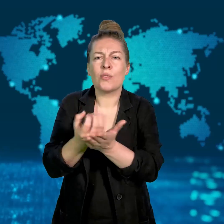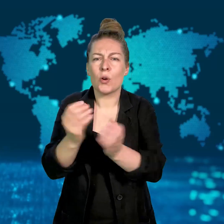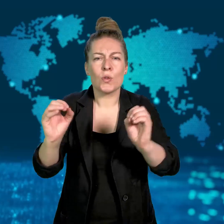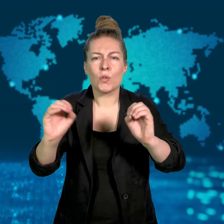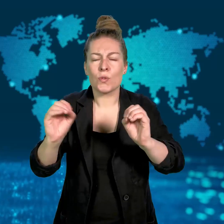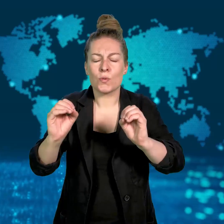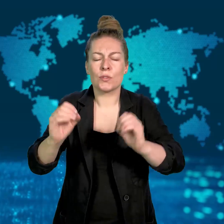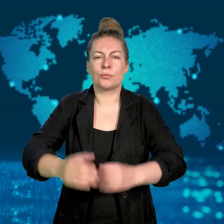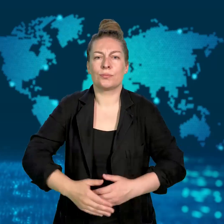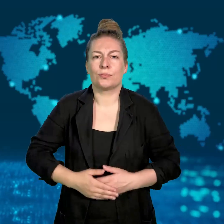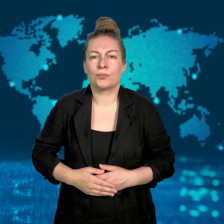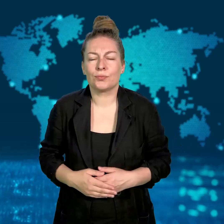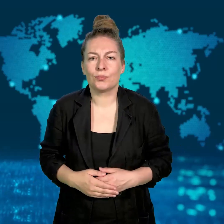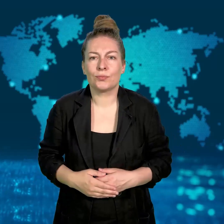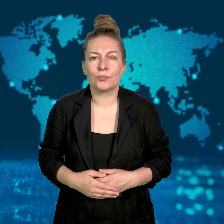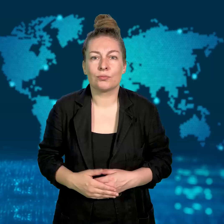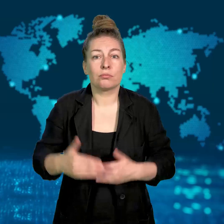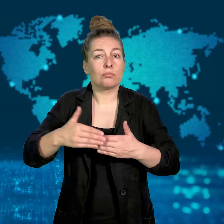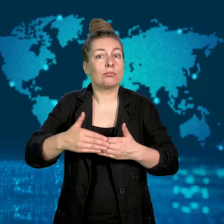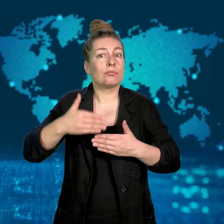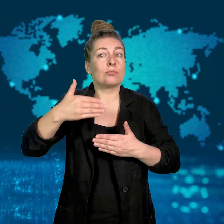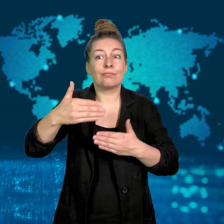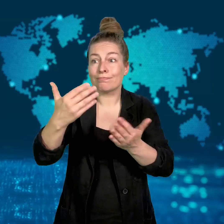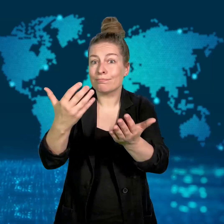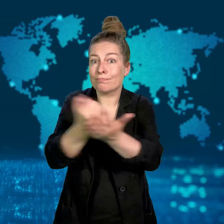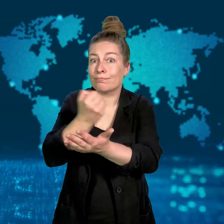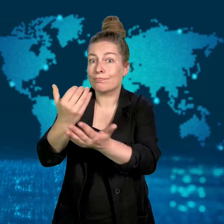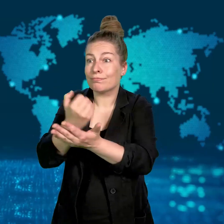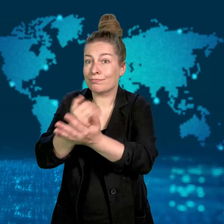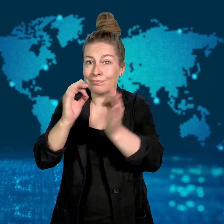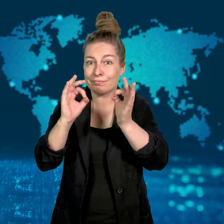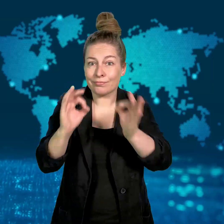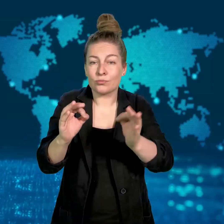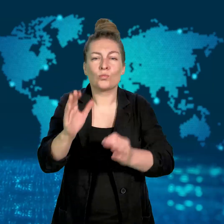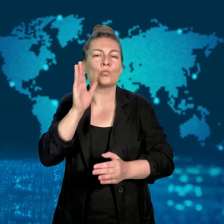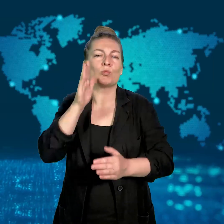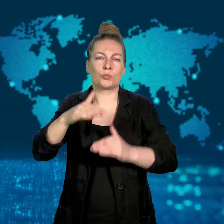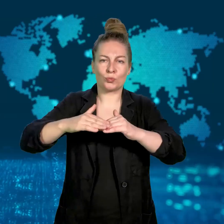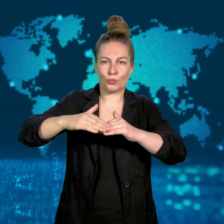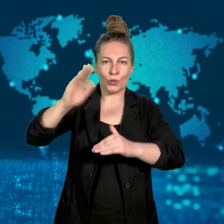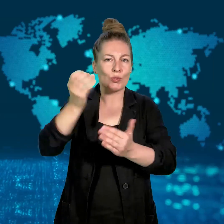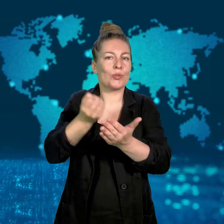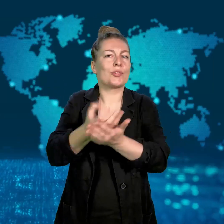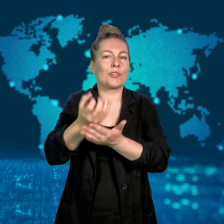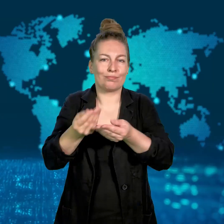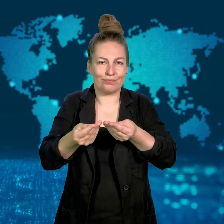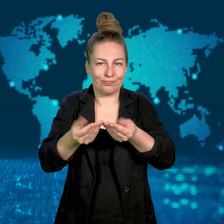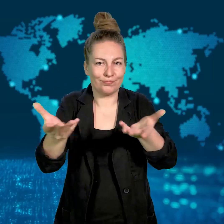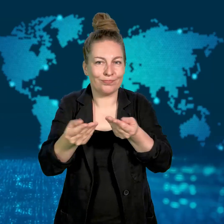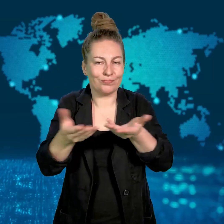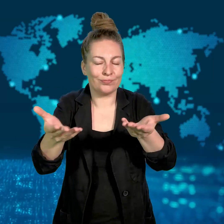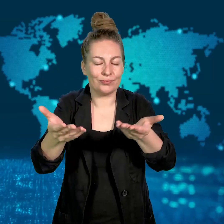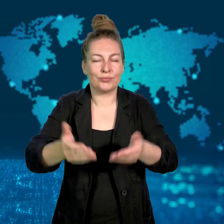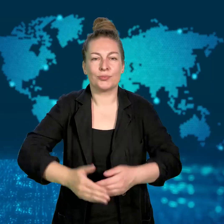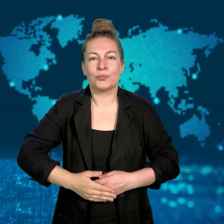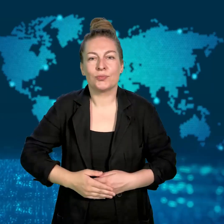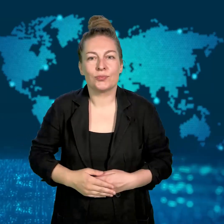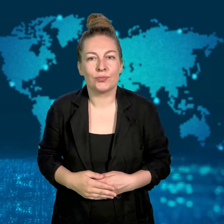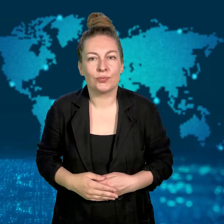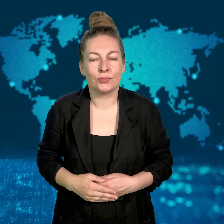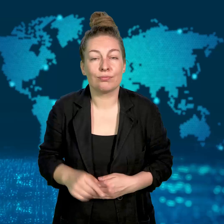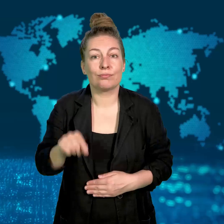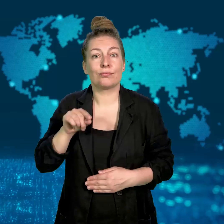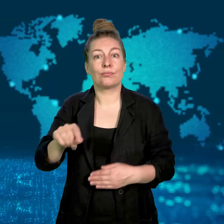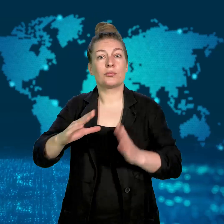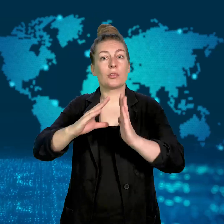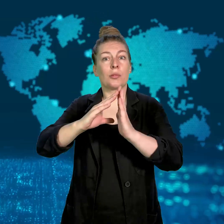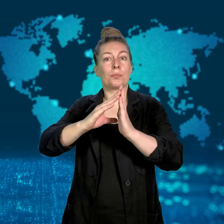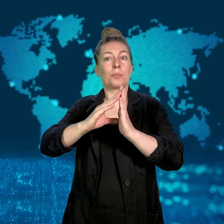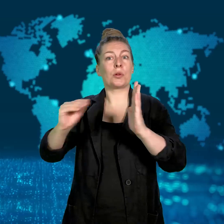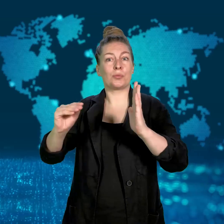Aid workers and convoys need military escorts because of the warfare.